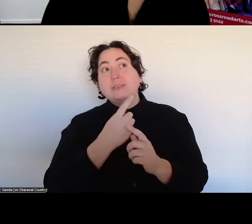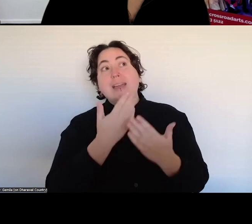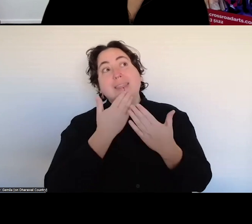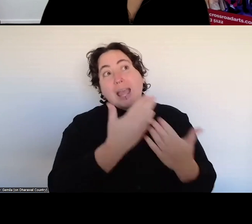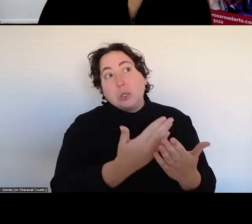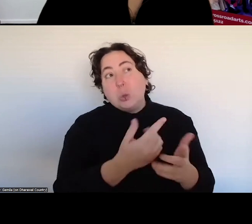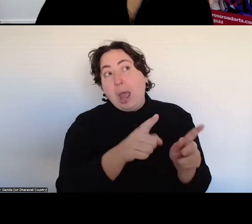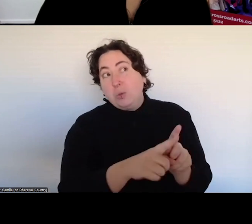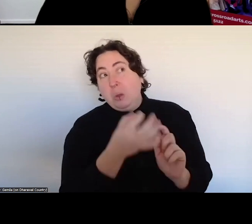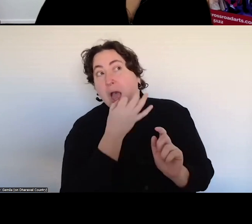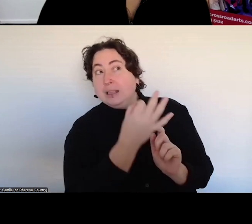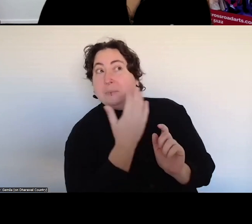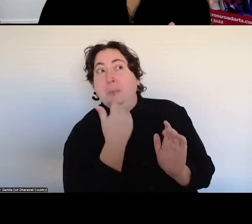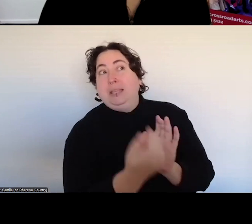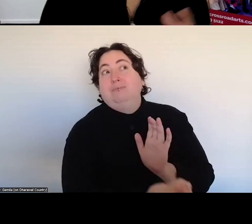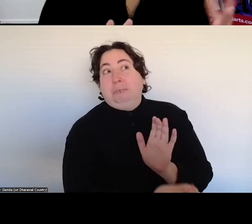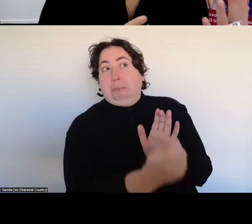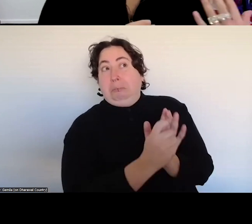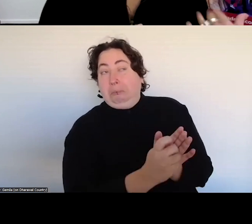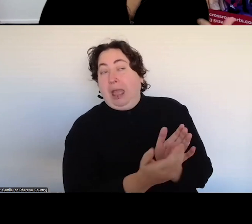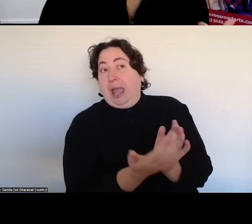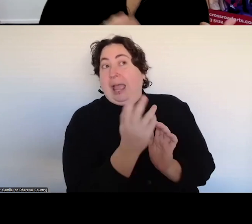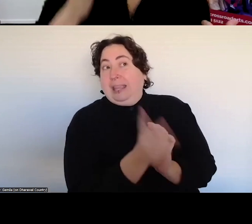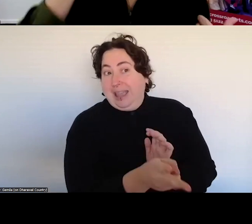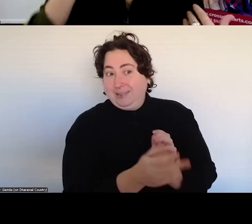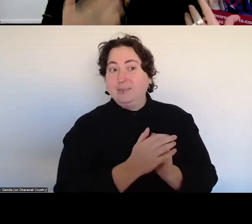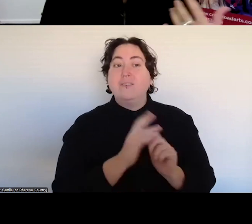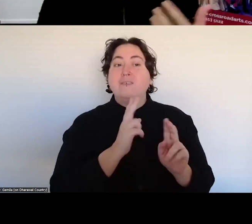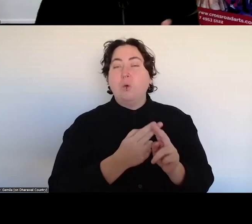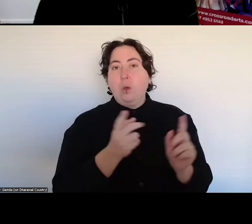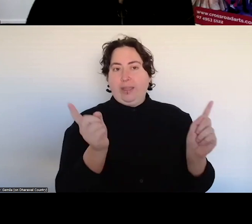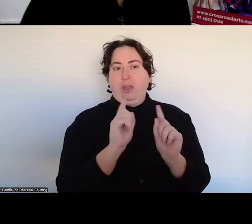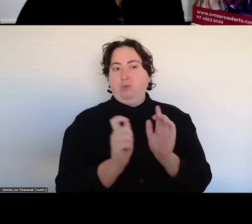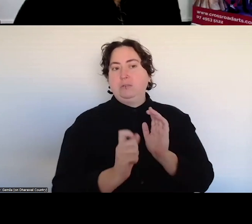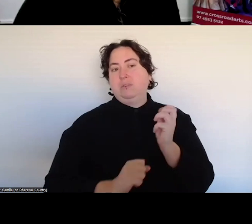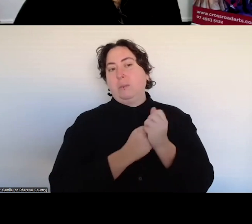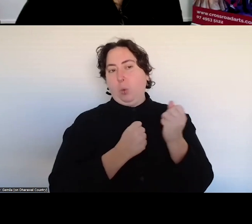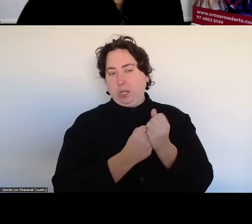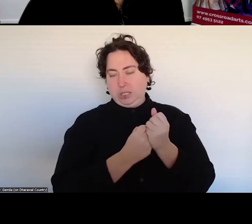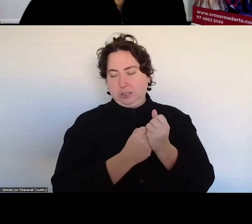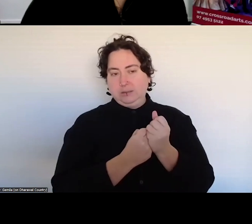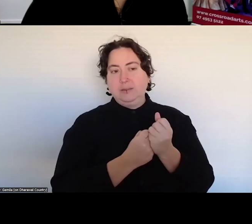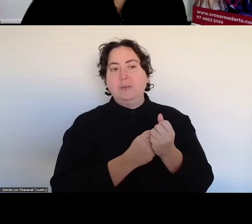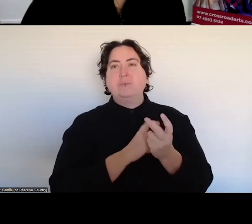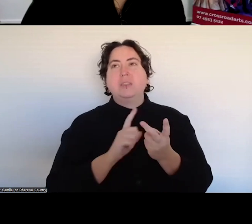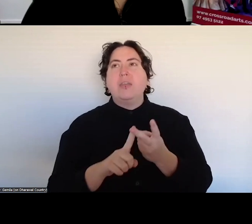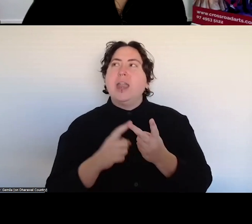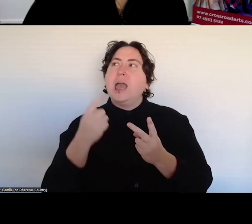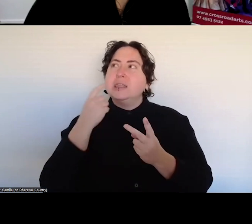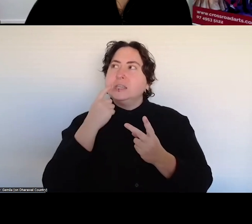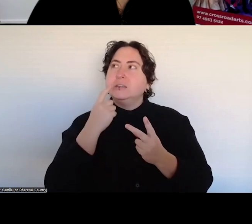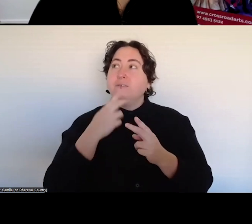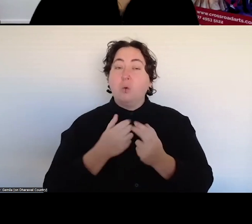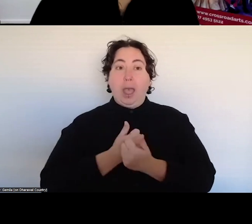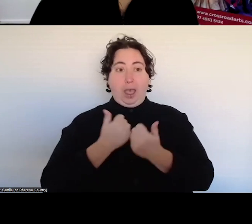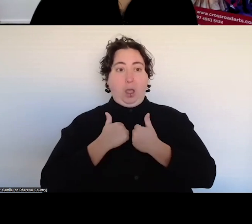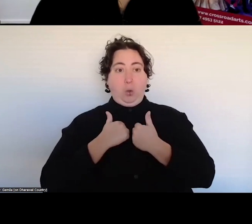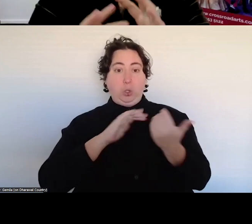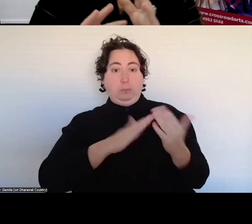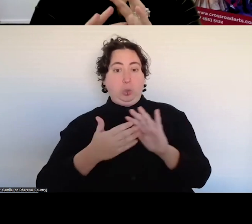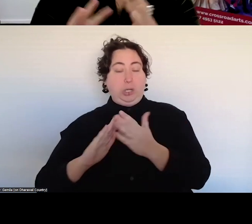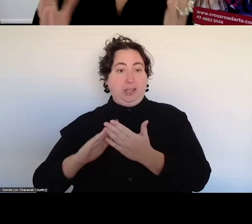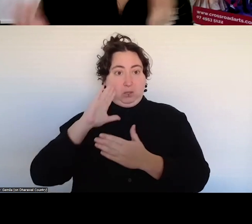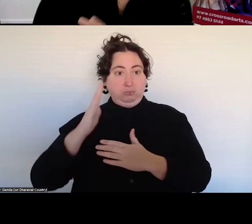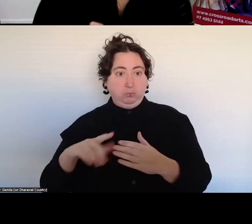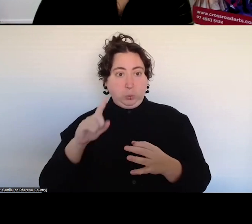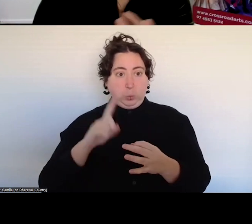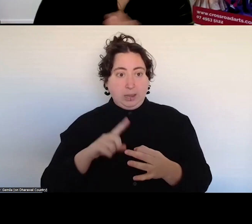same time. For existing supporters. And then I think in our community, I think it is important